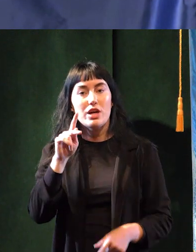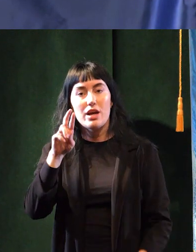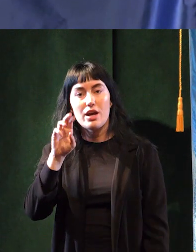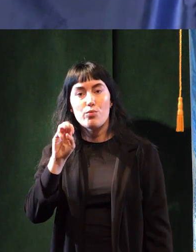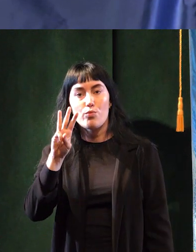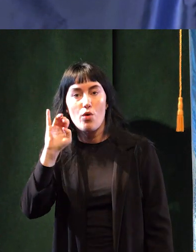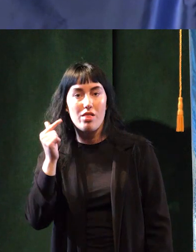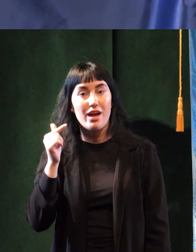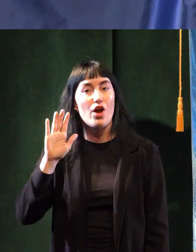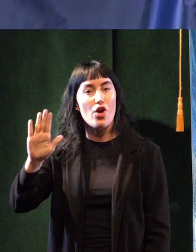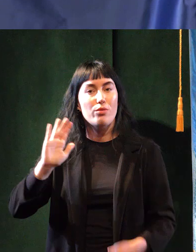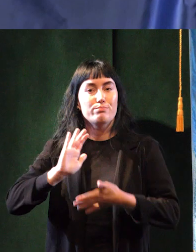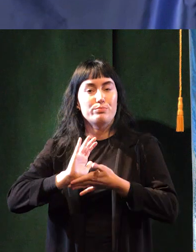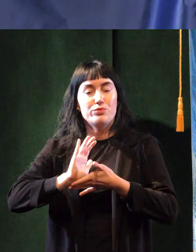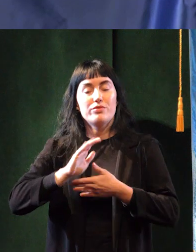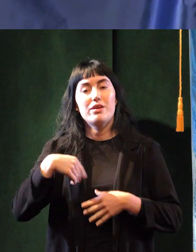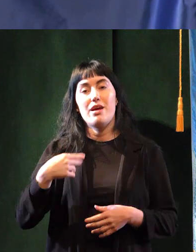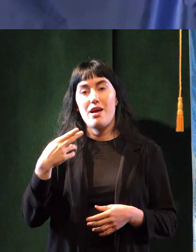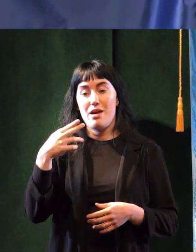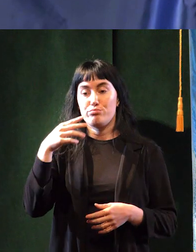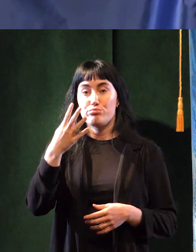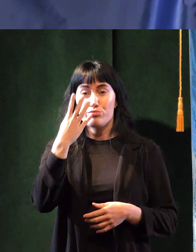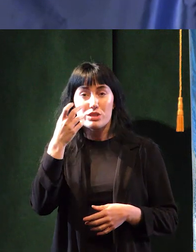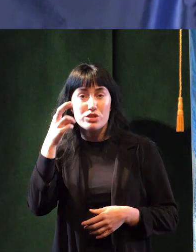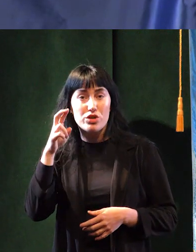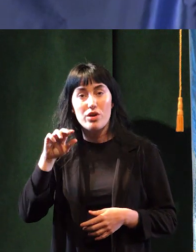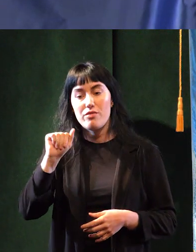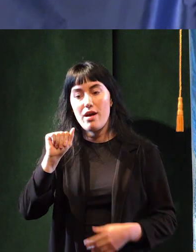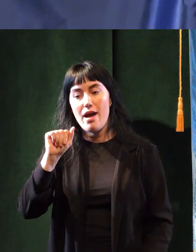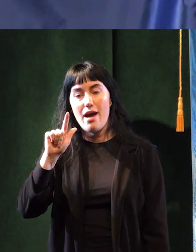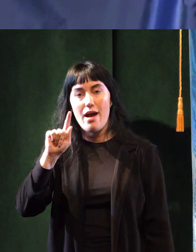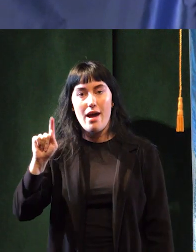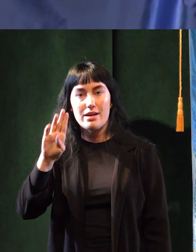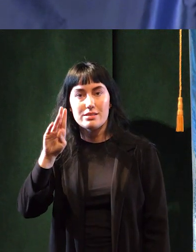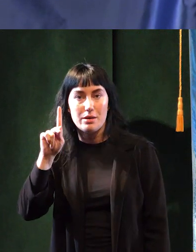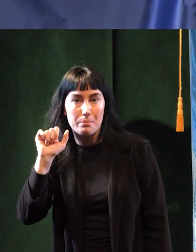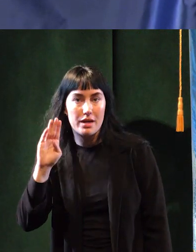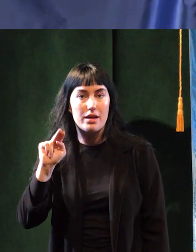during JK Rowling's Harry Potter and the Prisoner of Azkaban Albus Dumbledore